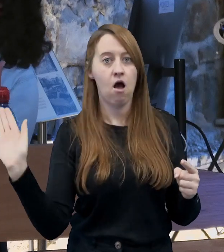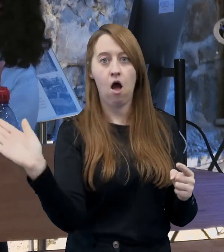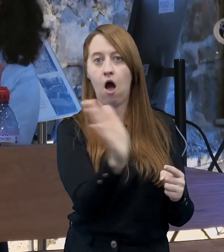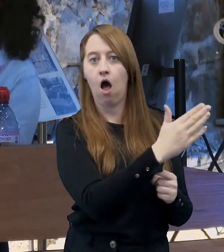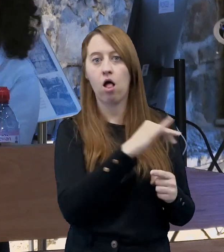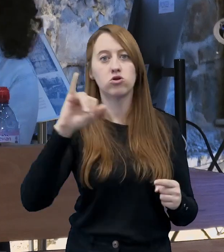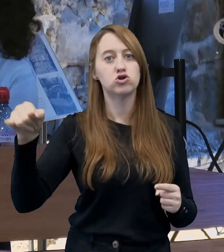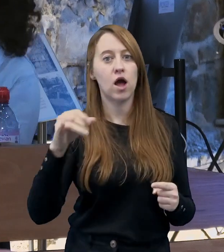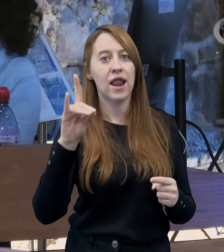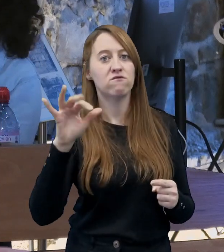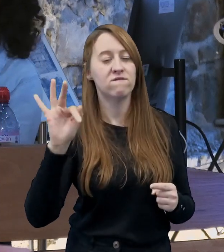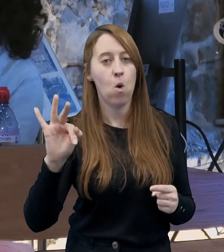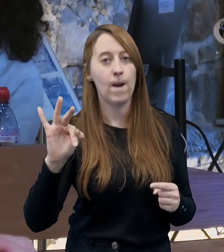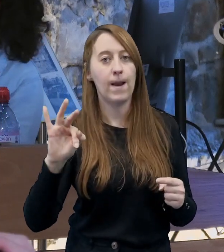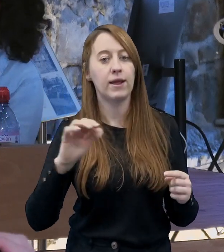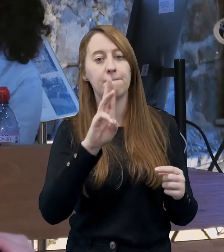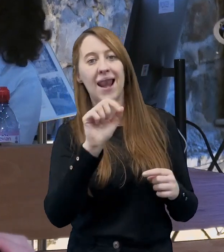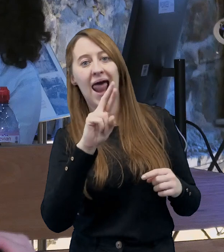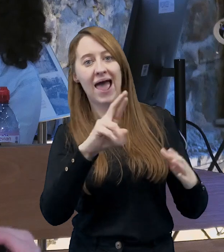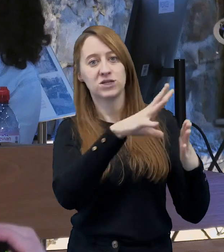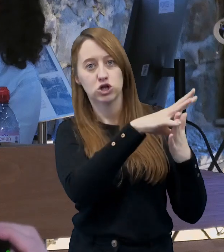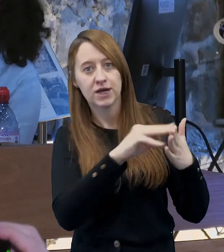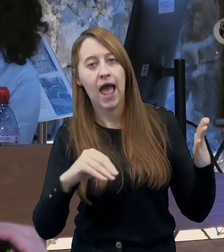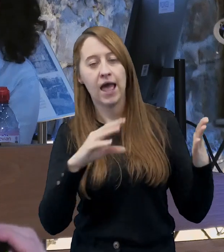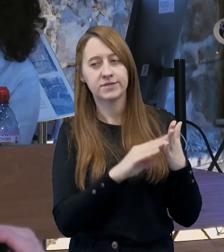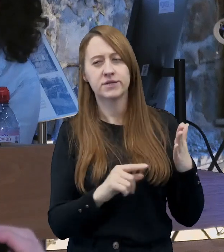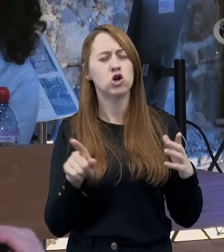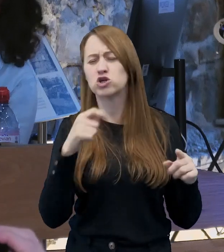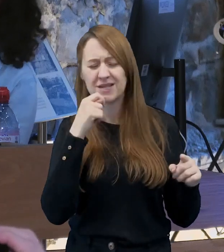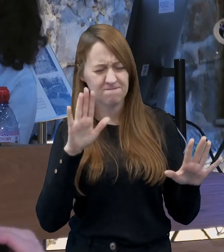And I think she'd said she hadn't seen Goldsmith necessarily, but she knew that there were pictures.